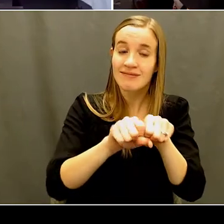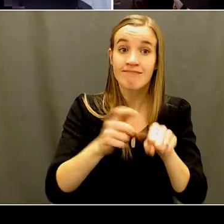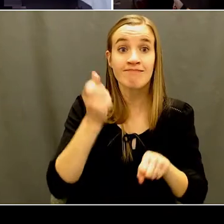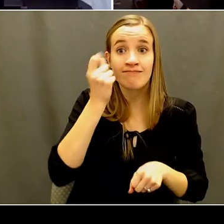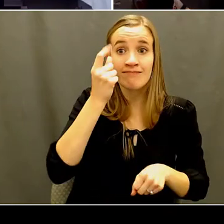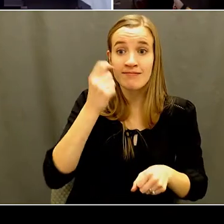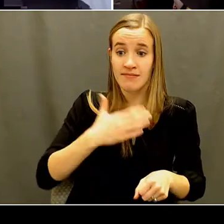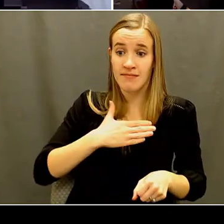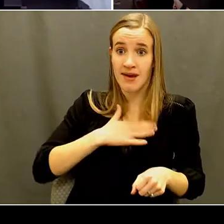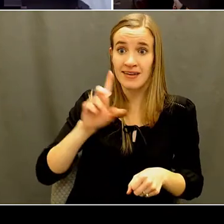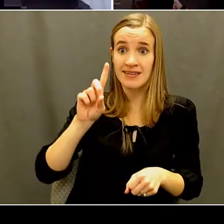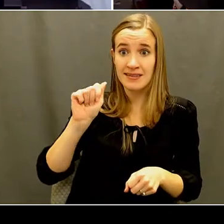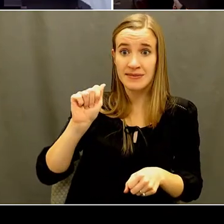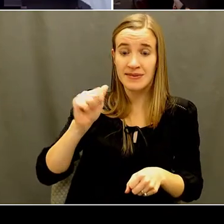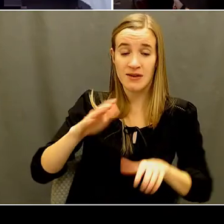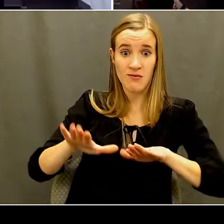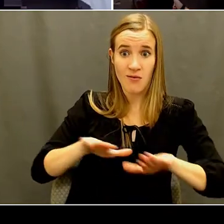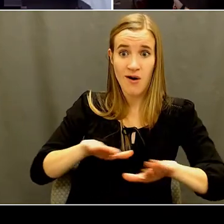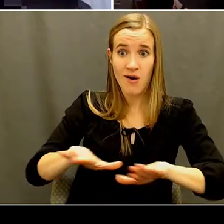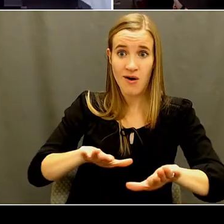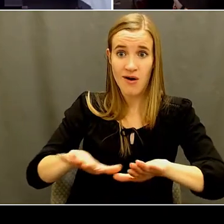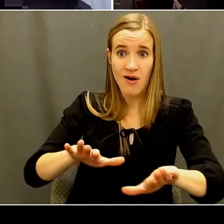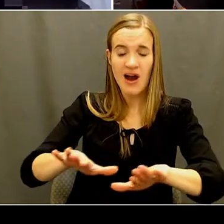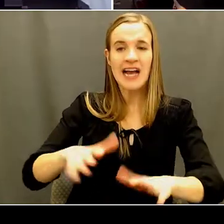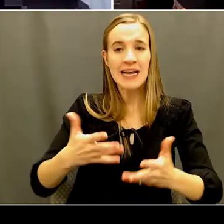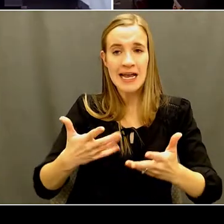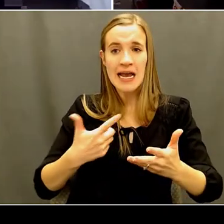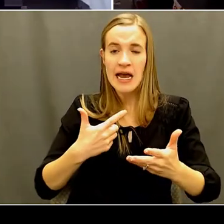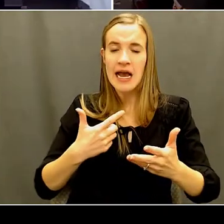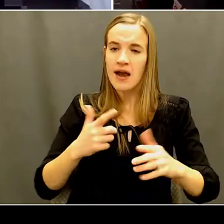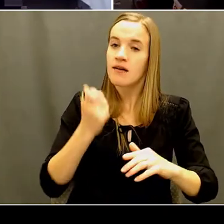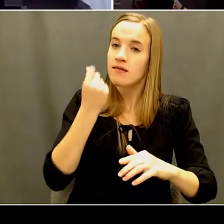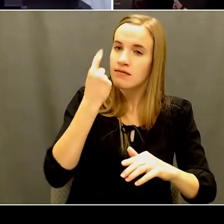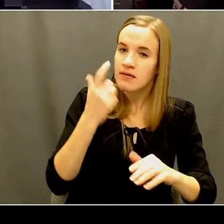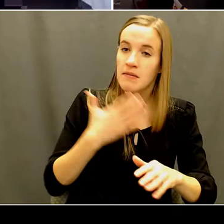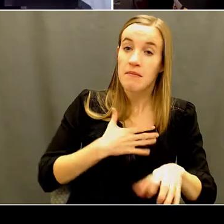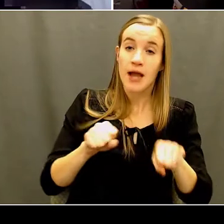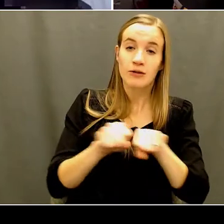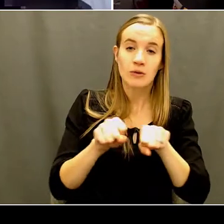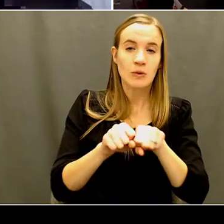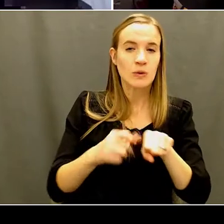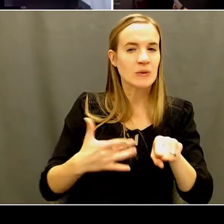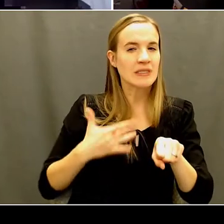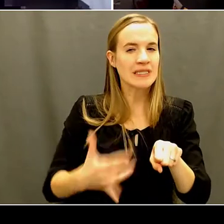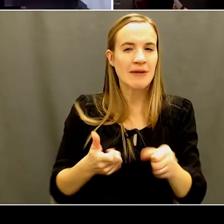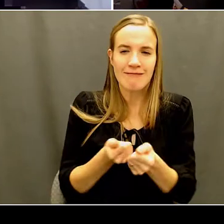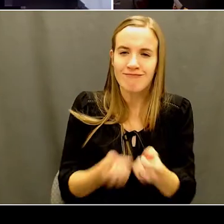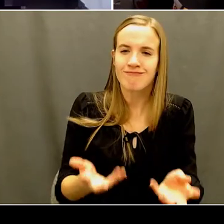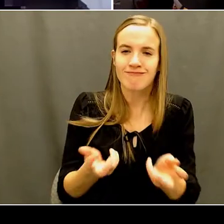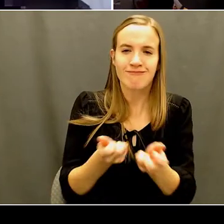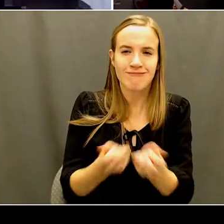and sexy that I can actually walk in. And there's a lot of like, there are a